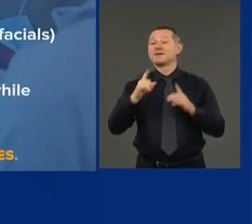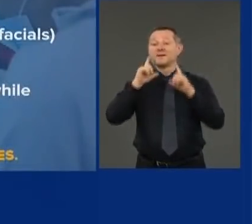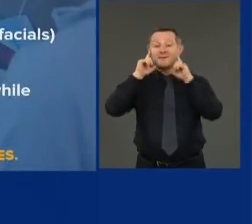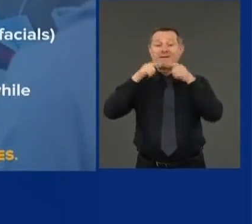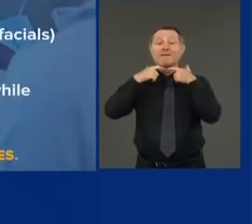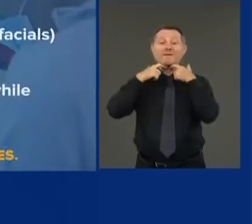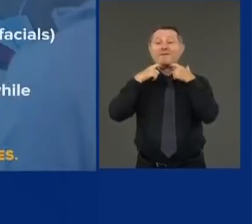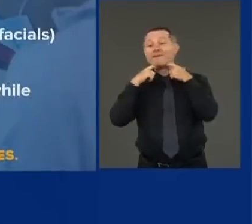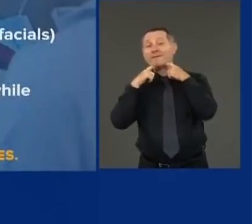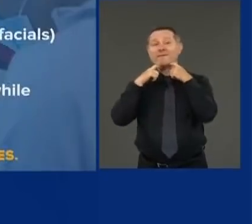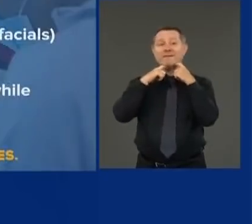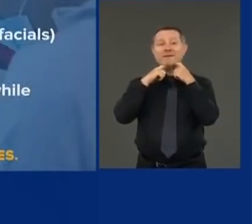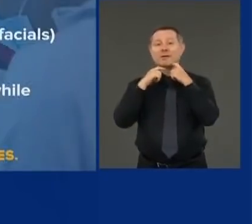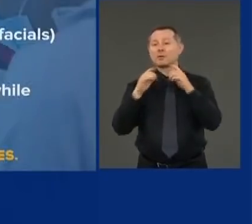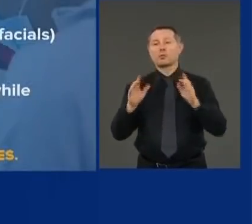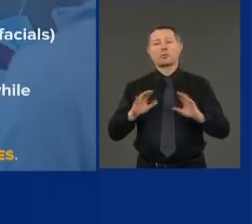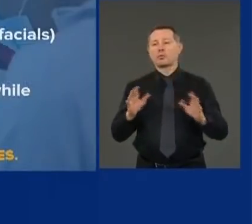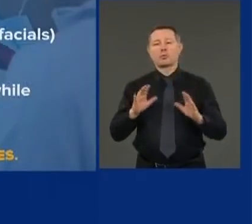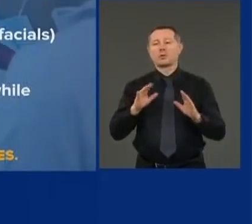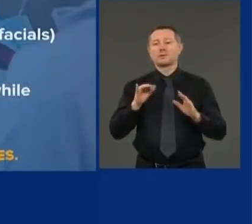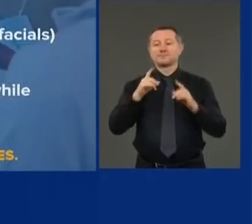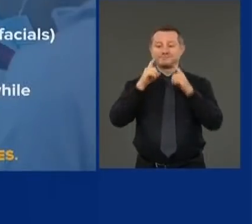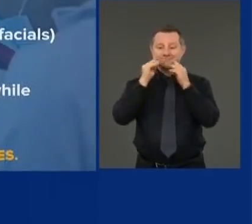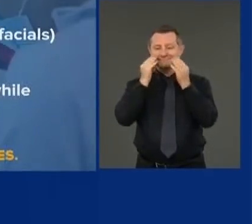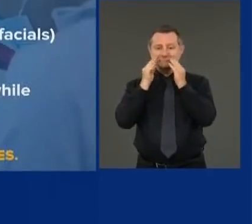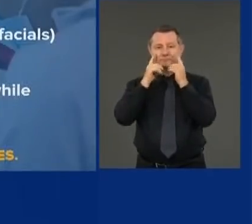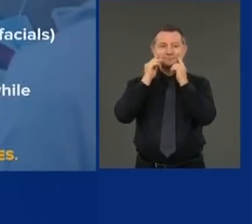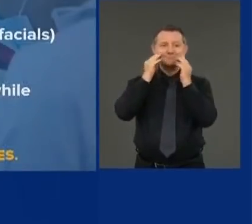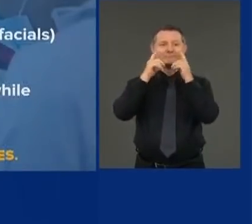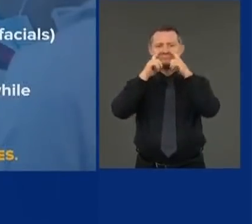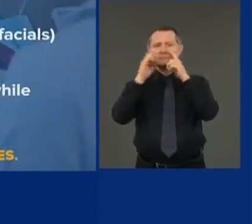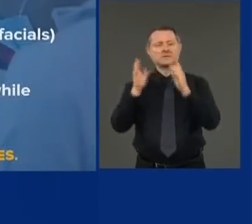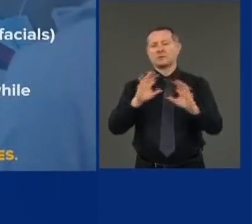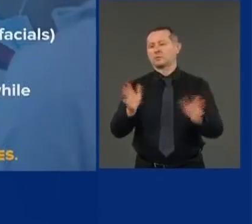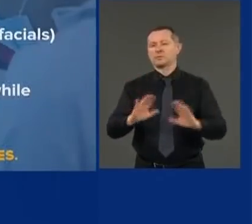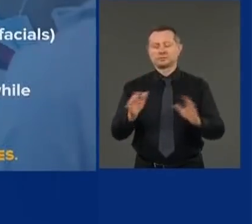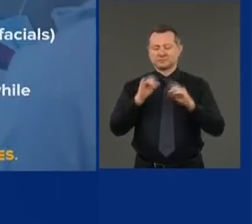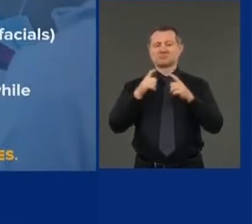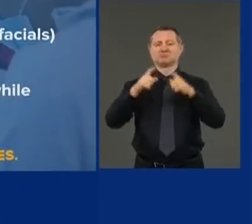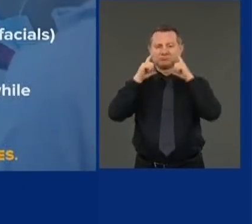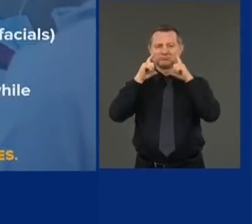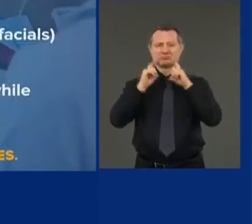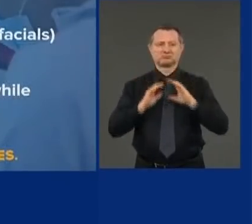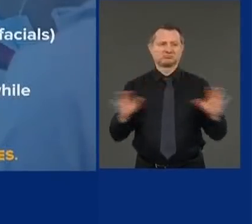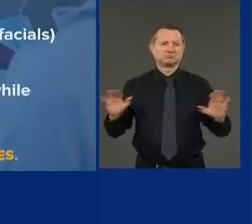TO WEAR FACE COVERINGS, SIX-FOOT DISTANCE, PROHIBITED SERVICES